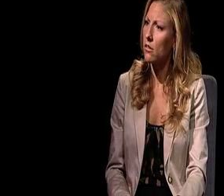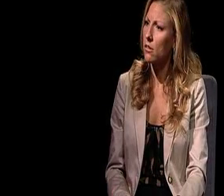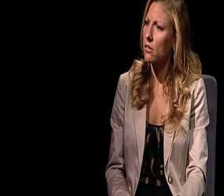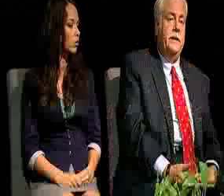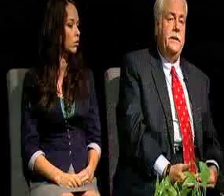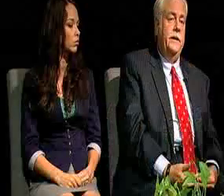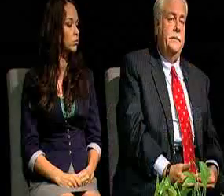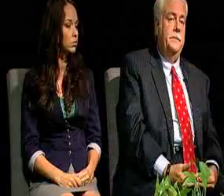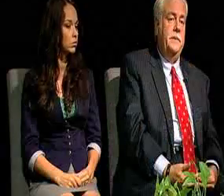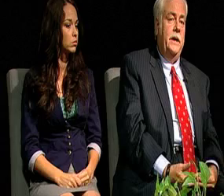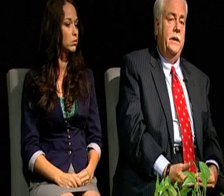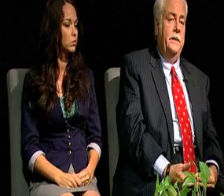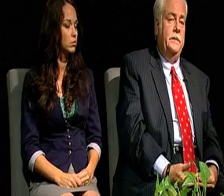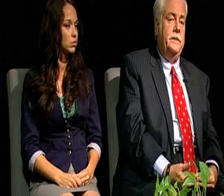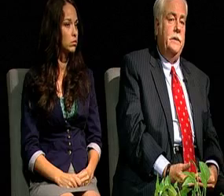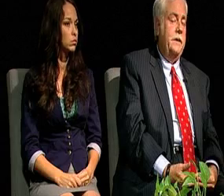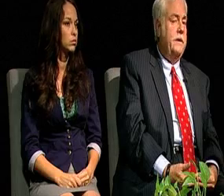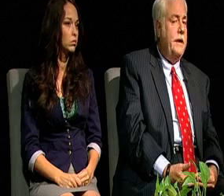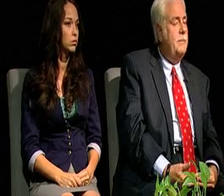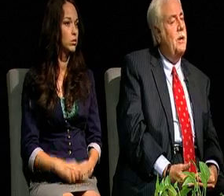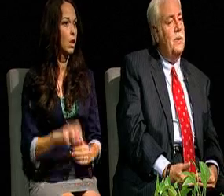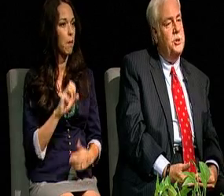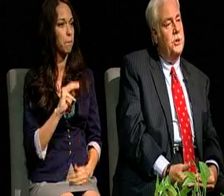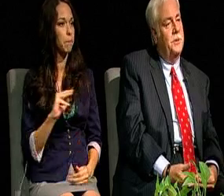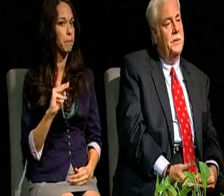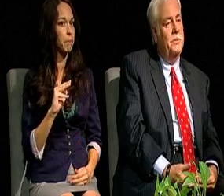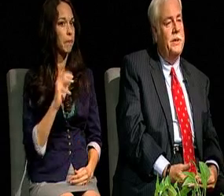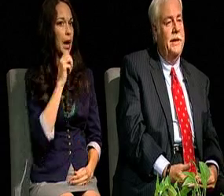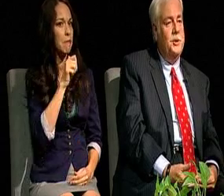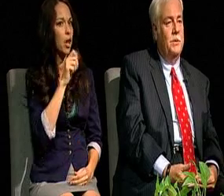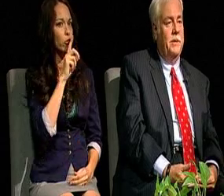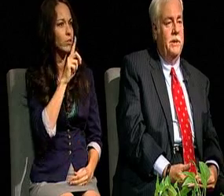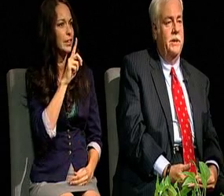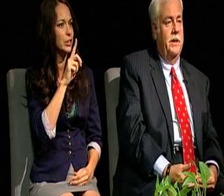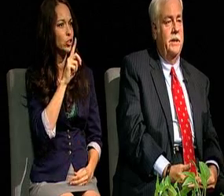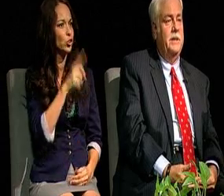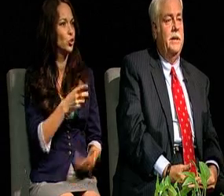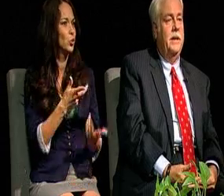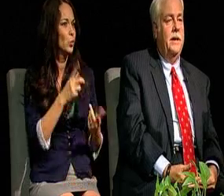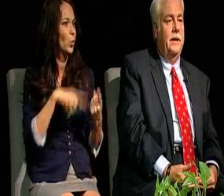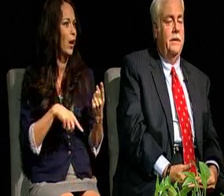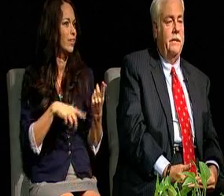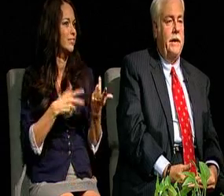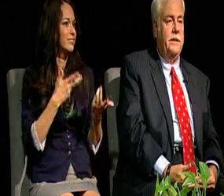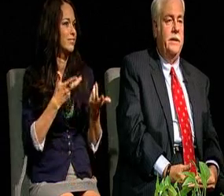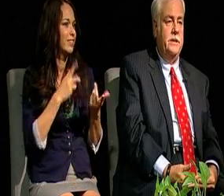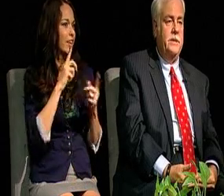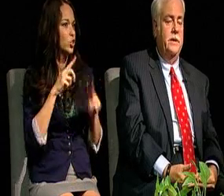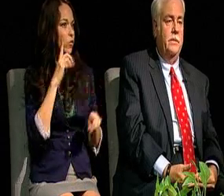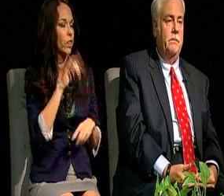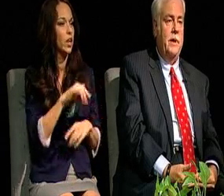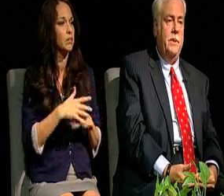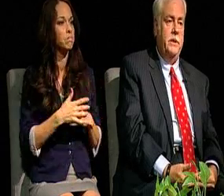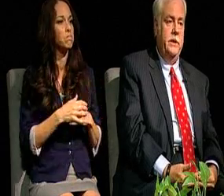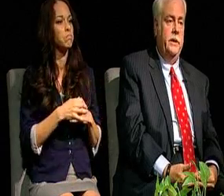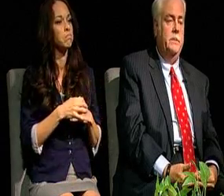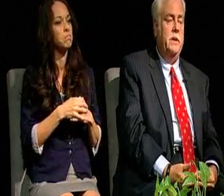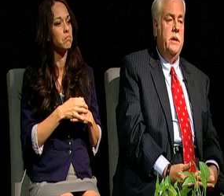I think... I am not quite sure what the answer might be to that. I think it's maybe